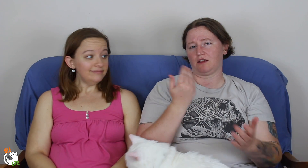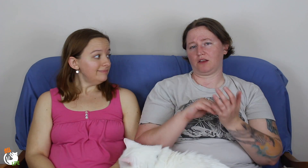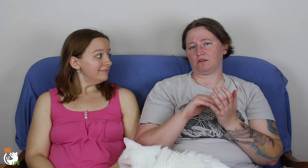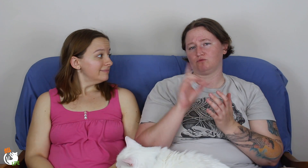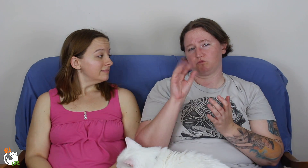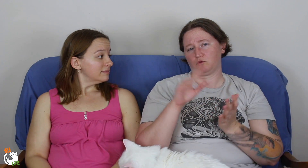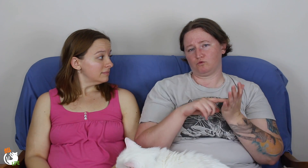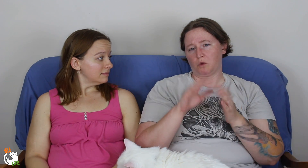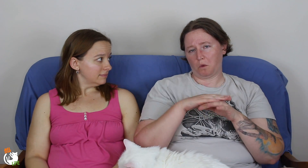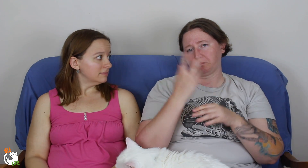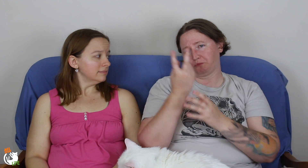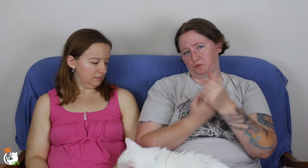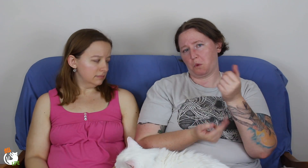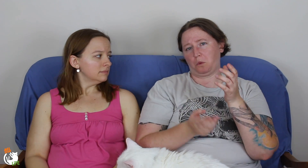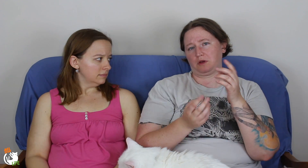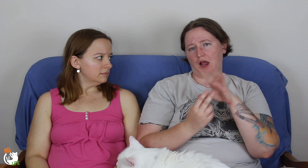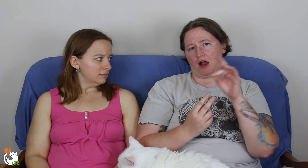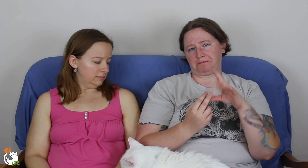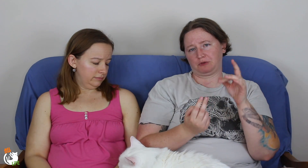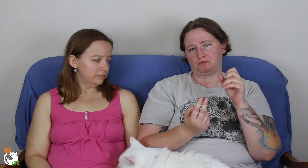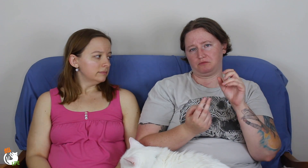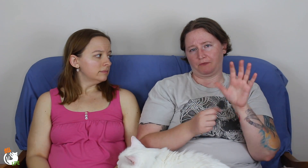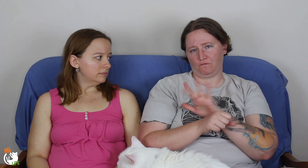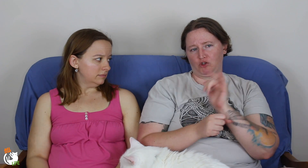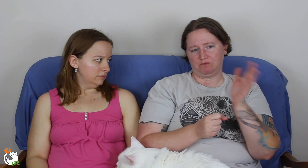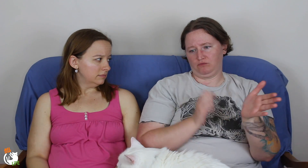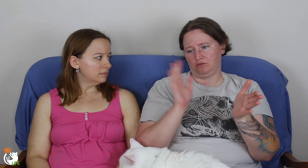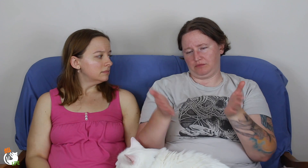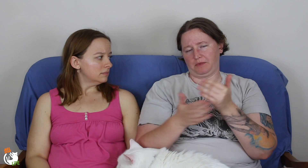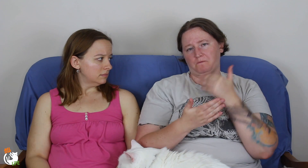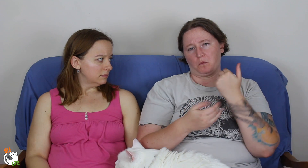[JE] Right, and again do your research on both options in full